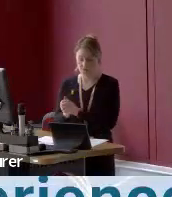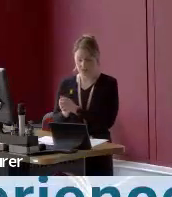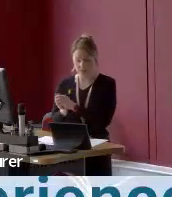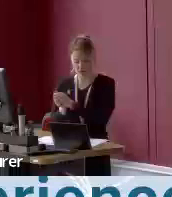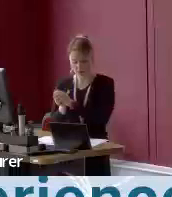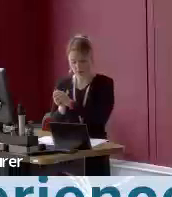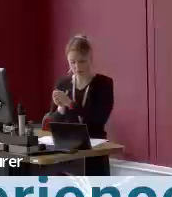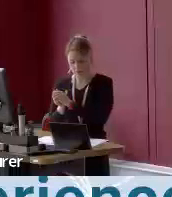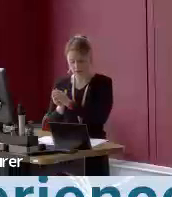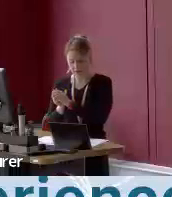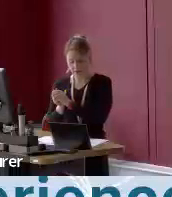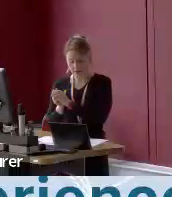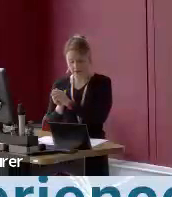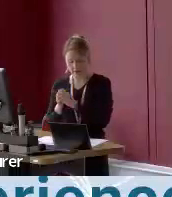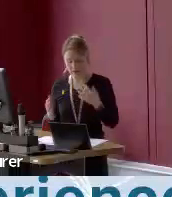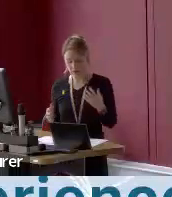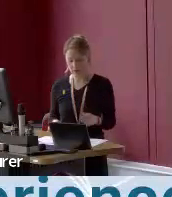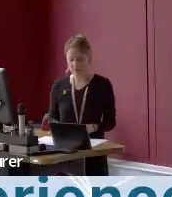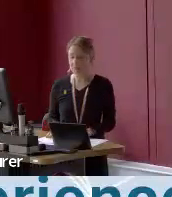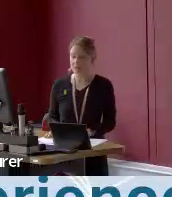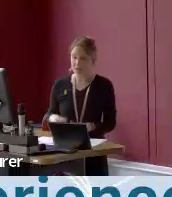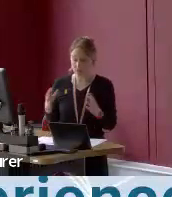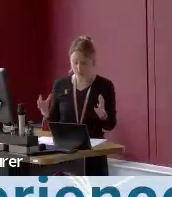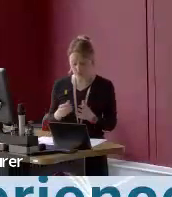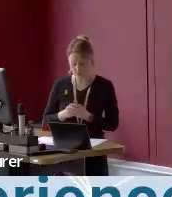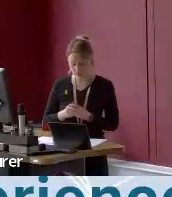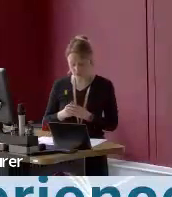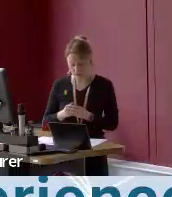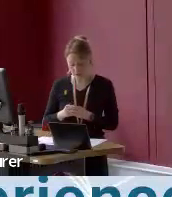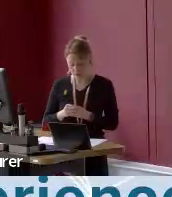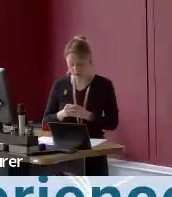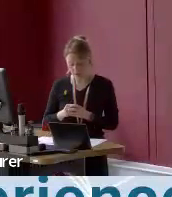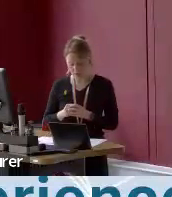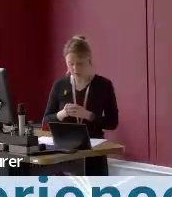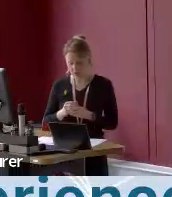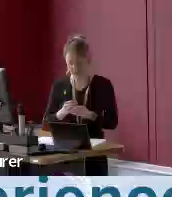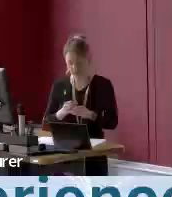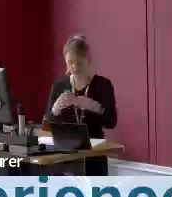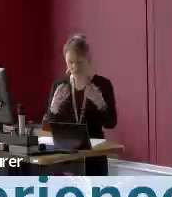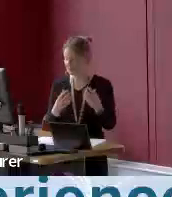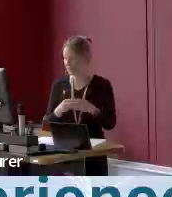with research and in developing and expanding our approach to inclusive research engagement. We’re